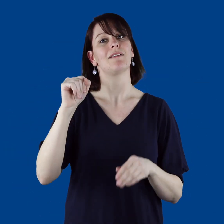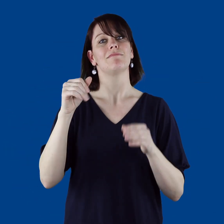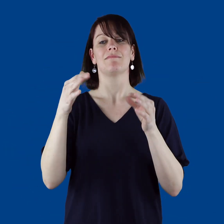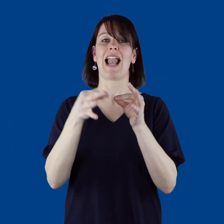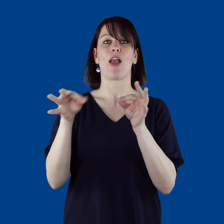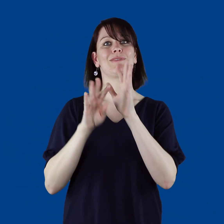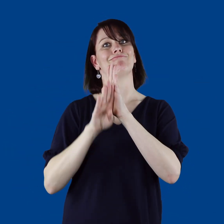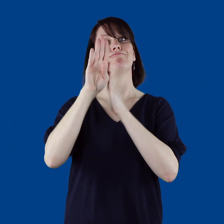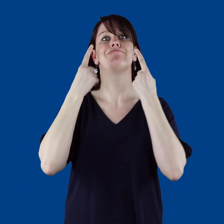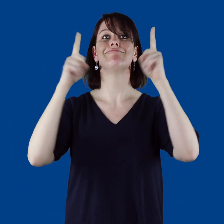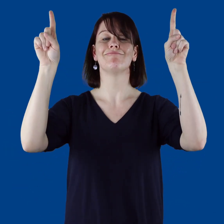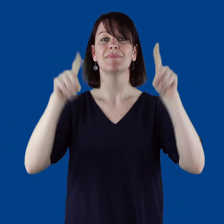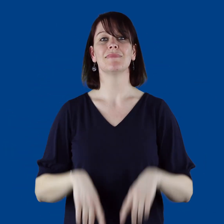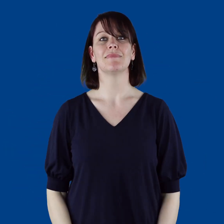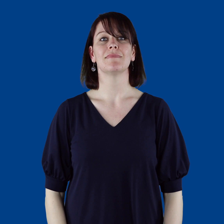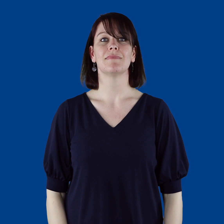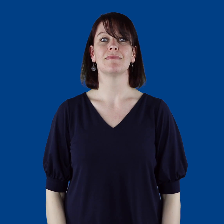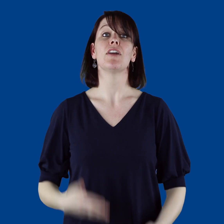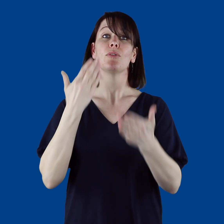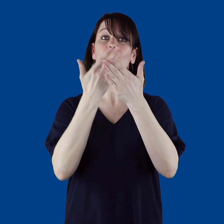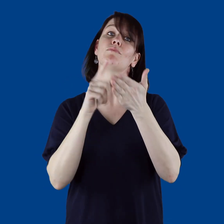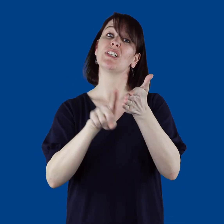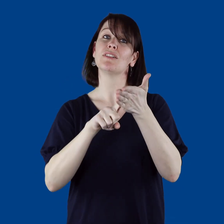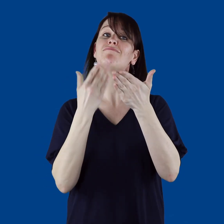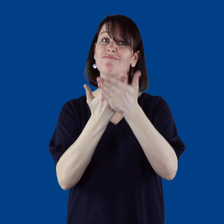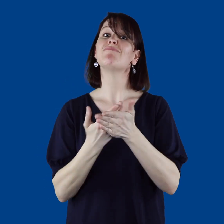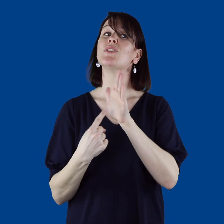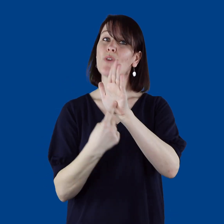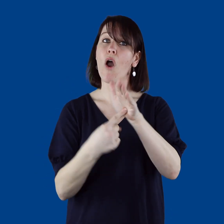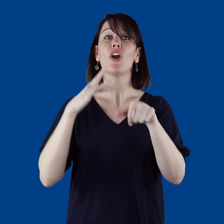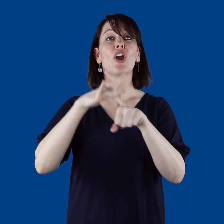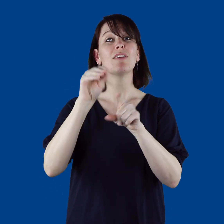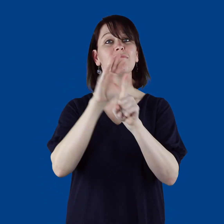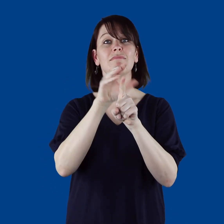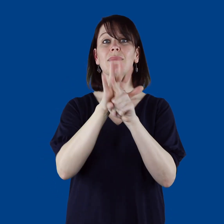child's language acquisition. Research shows that early language acquisition, whether it's